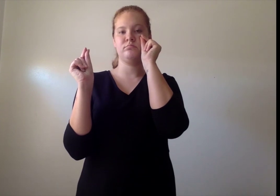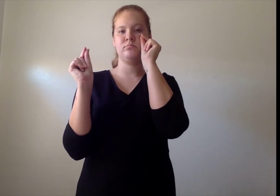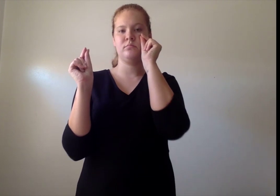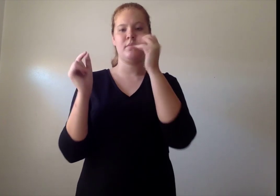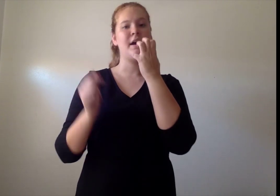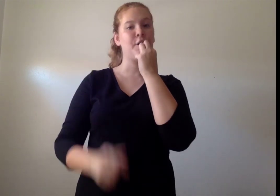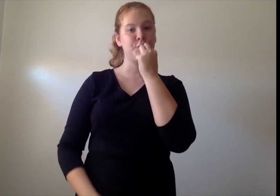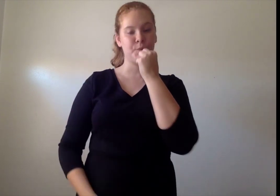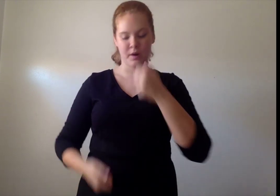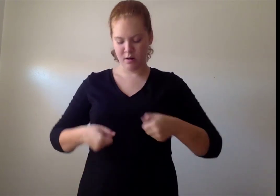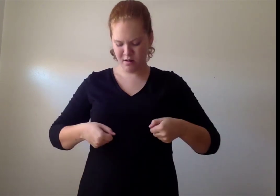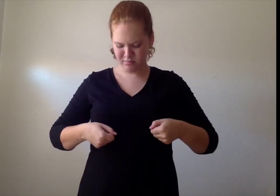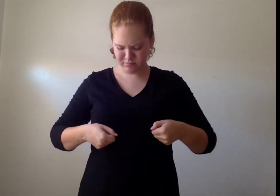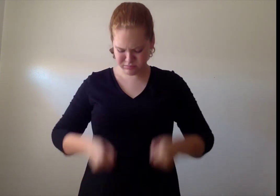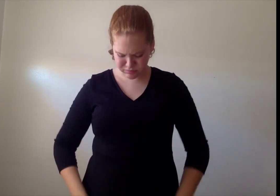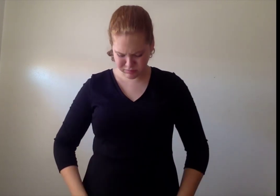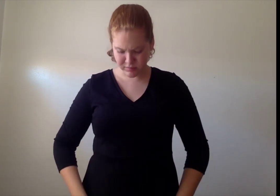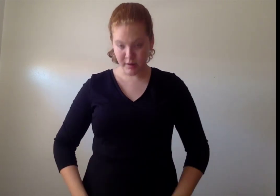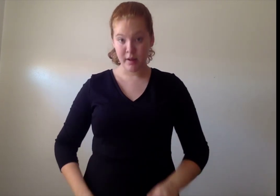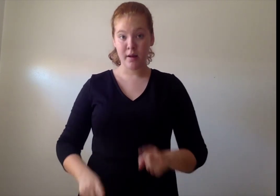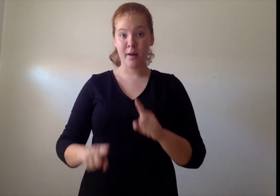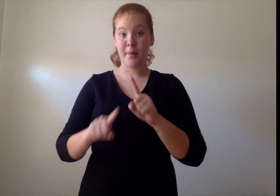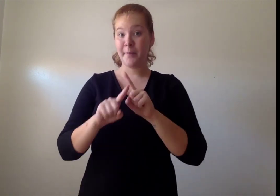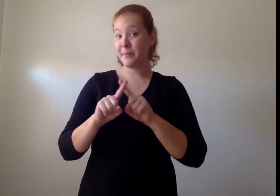underwear six inches away from her bare stomach.